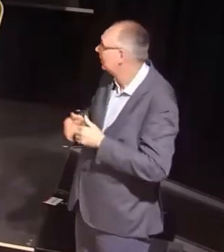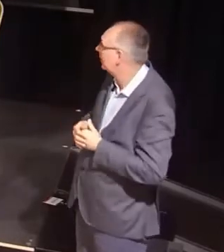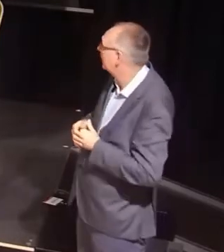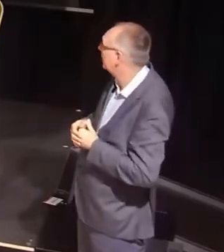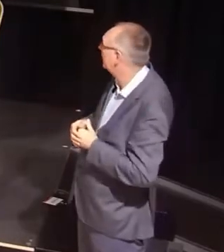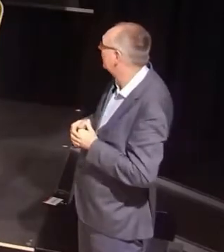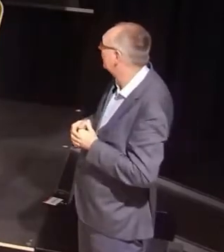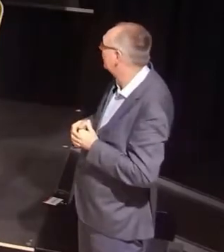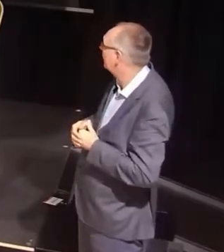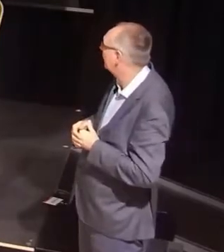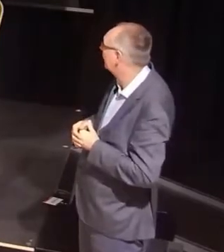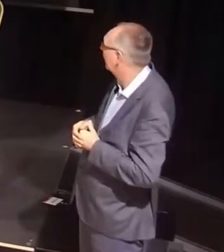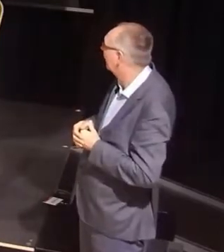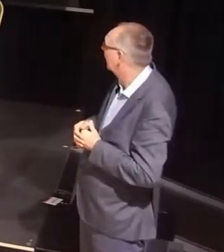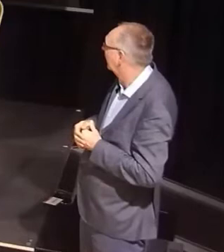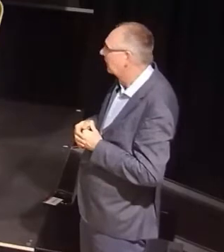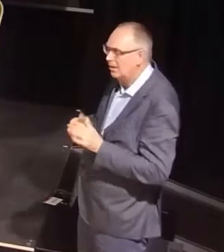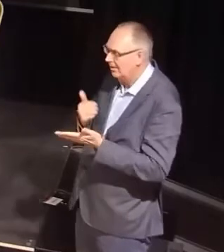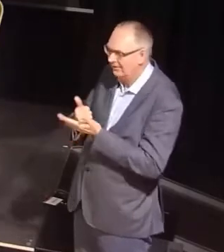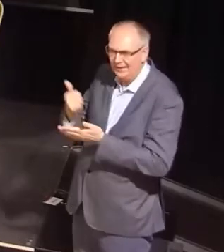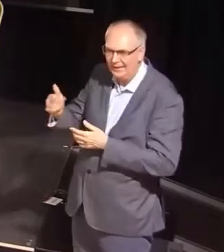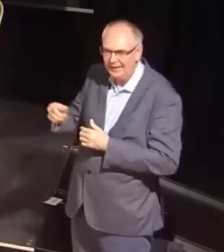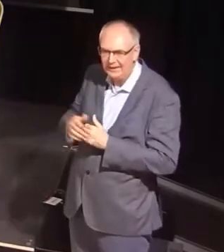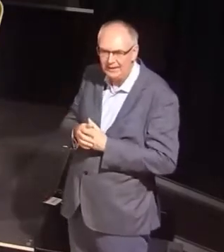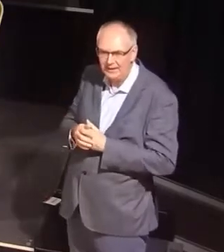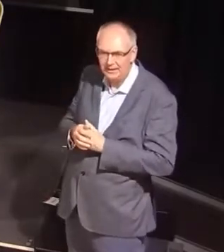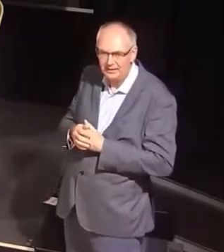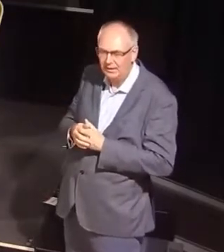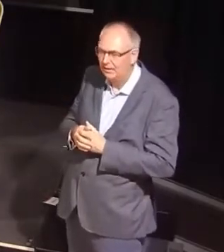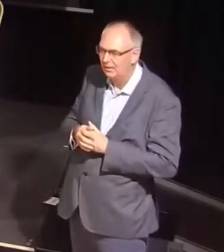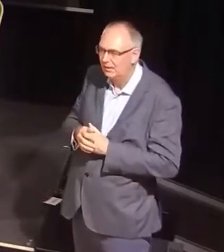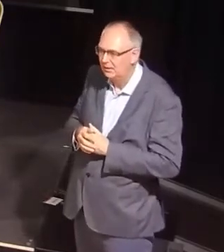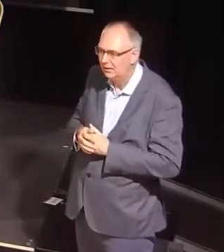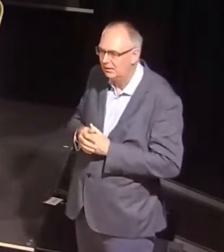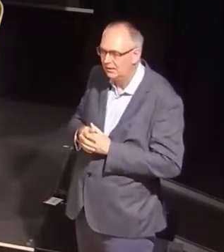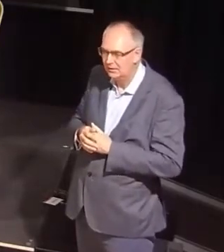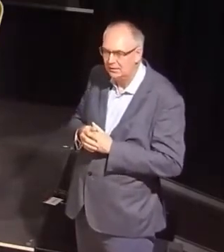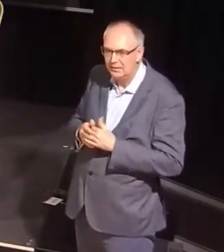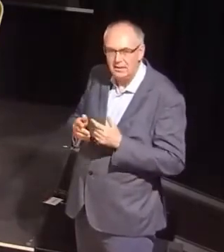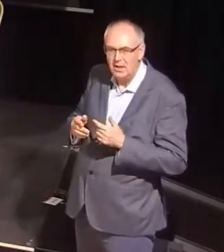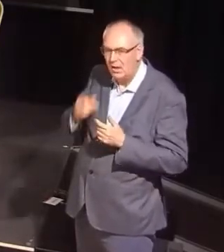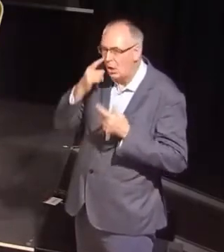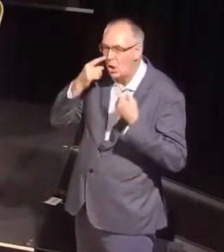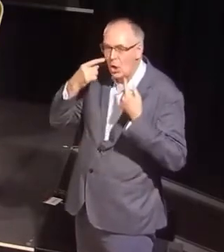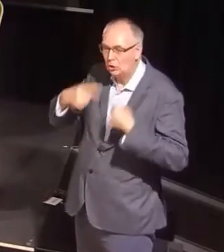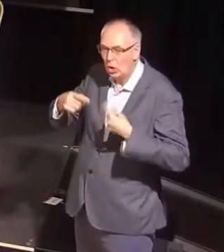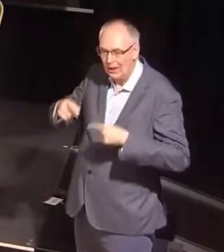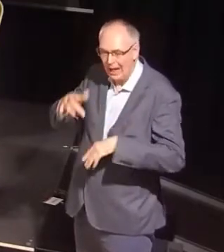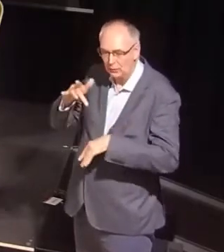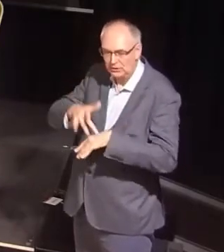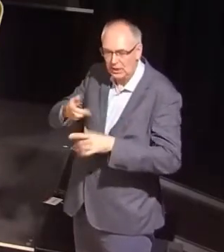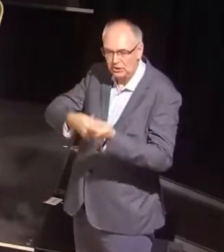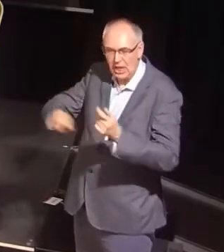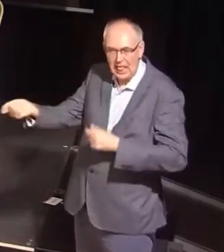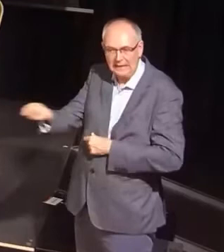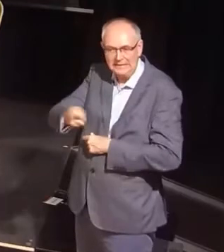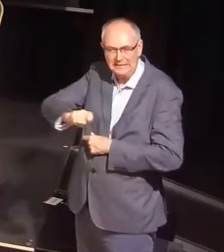Yeah, they were amazing. They will not play Beat Saber, because a rule is they are not allowed to touch light sabres of any kind. LAUGHS